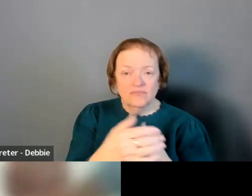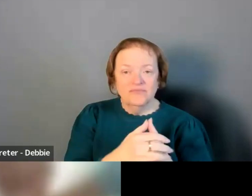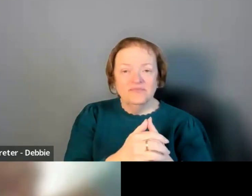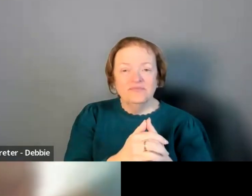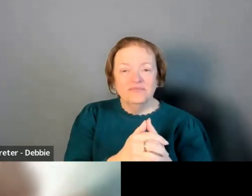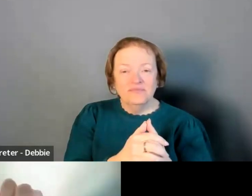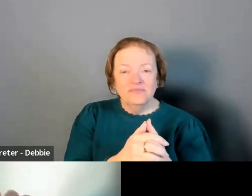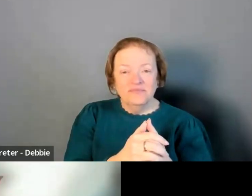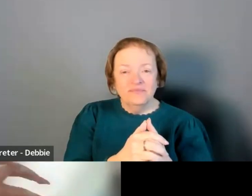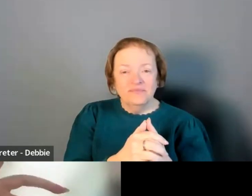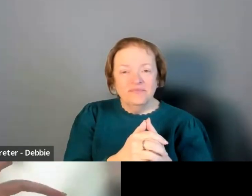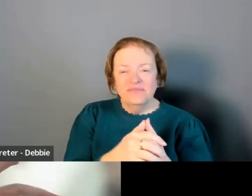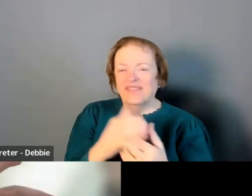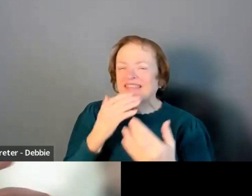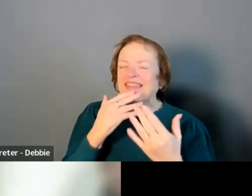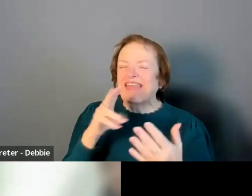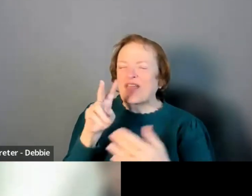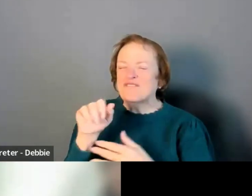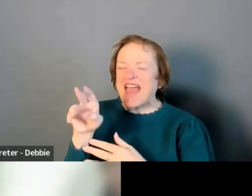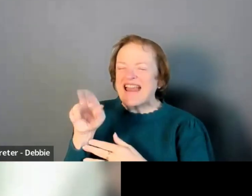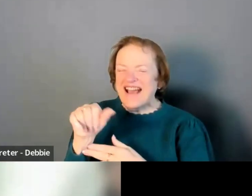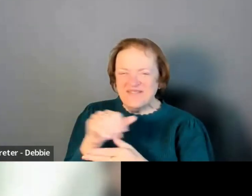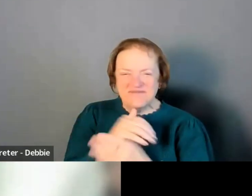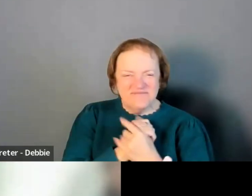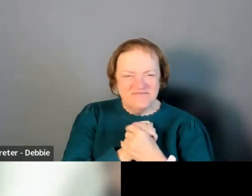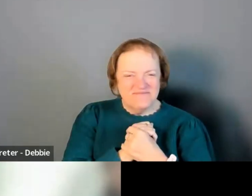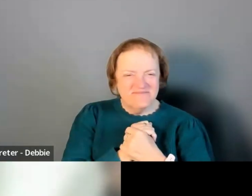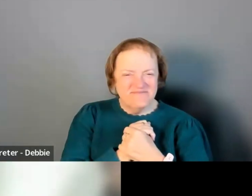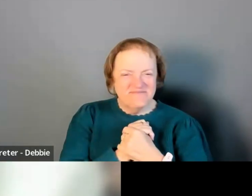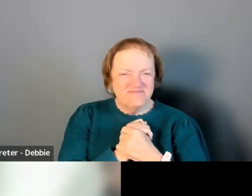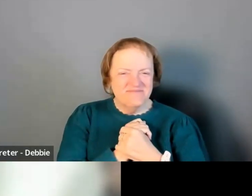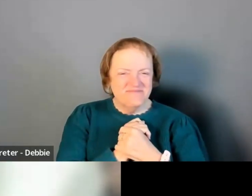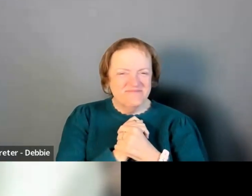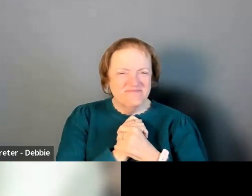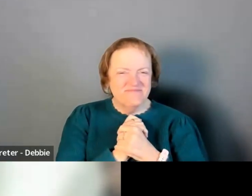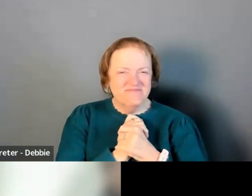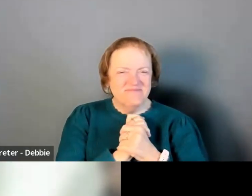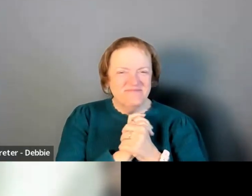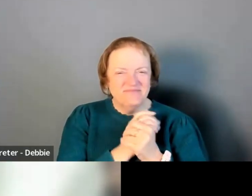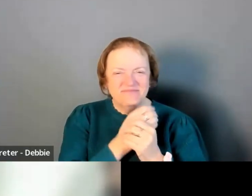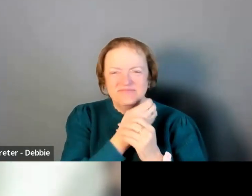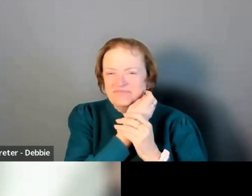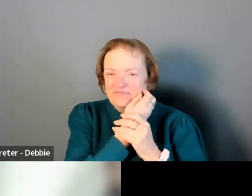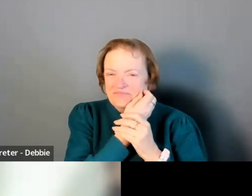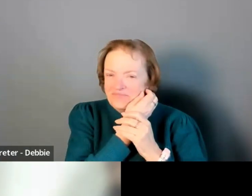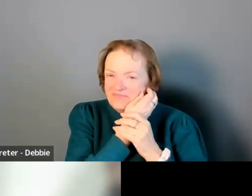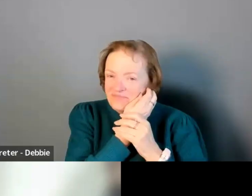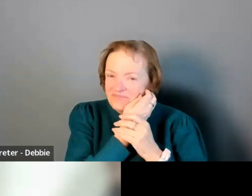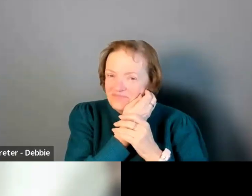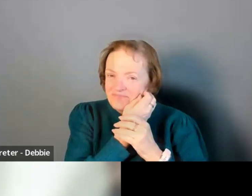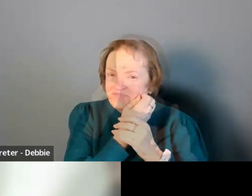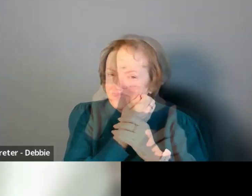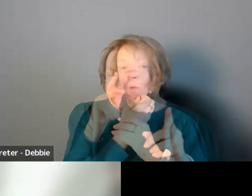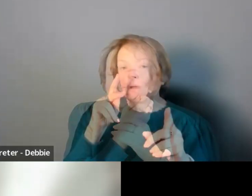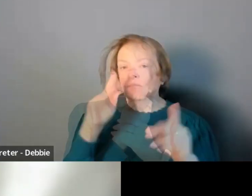Thank you Vanna! And we are going to hit connect. She said, thank you, Vanna. Oh.